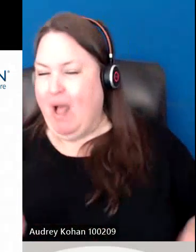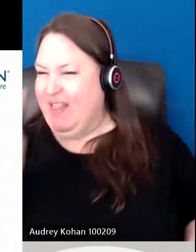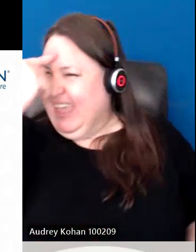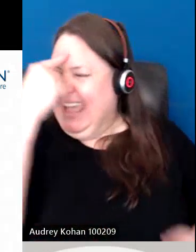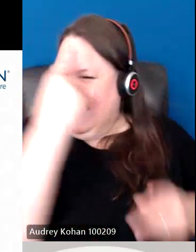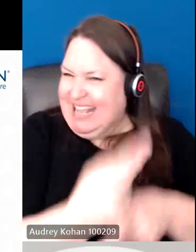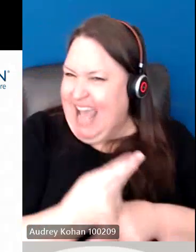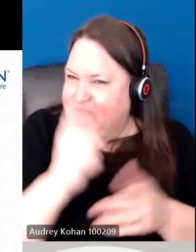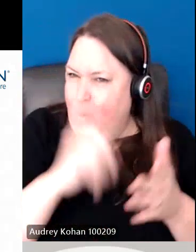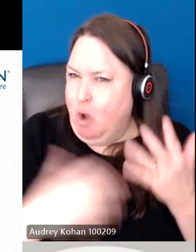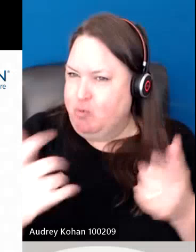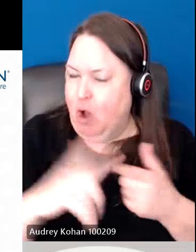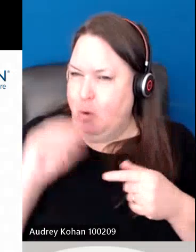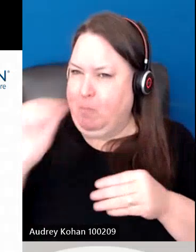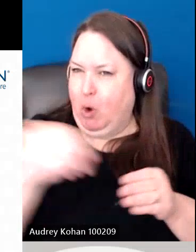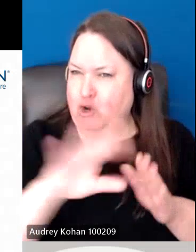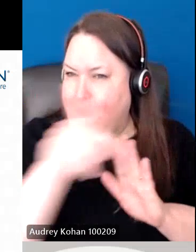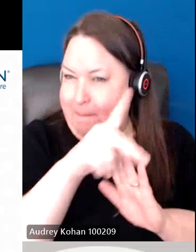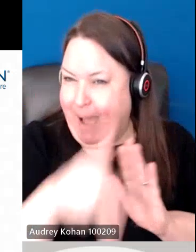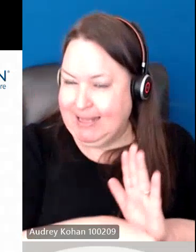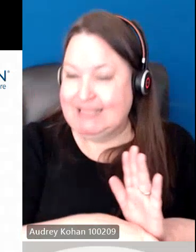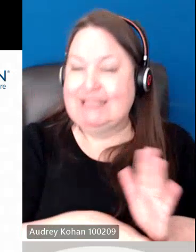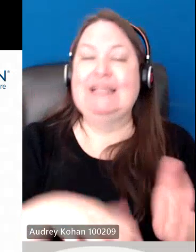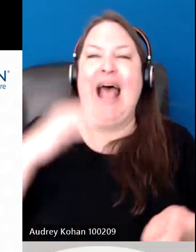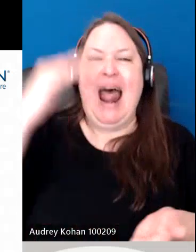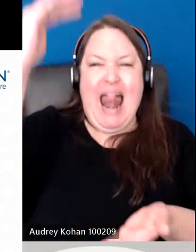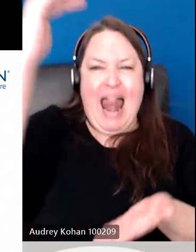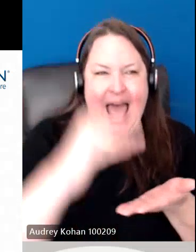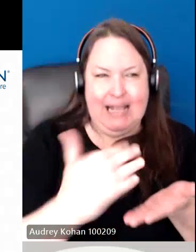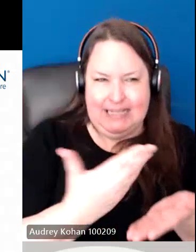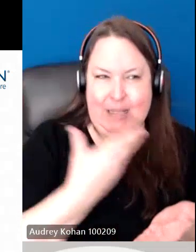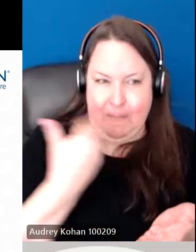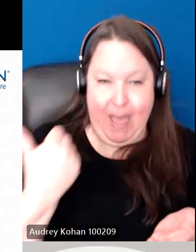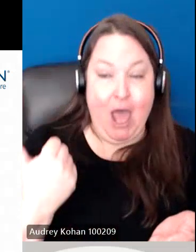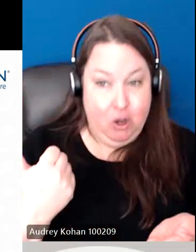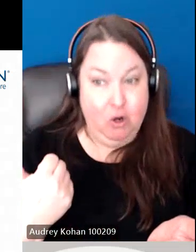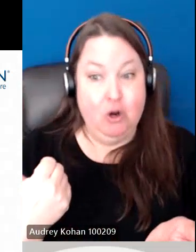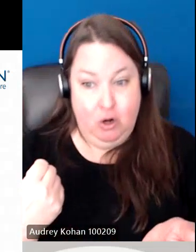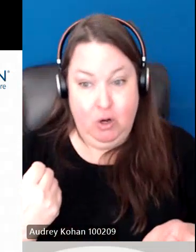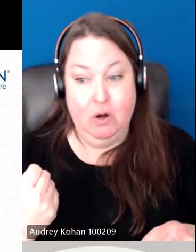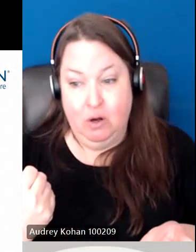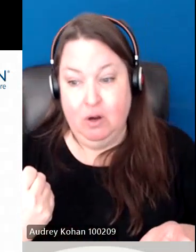what you want to put in your policies less is better sometimes I mean uh some organizations